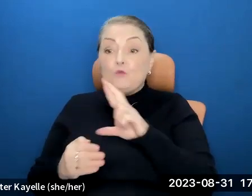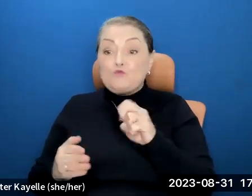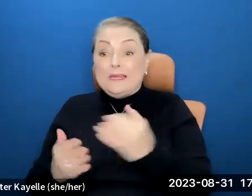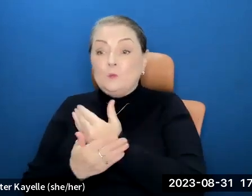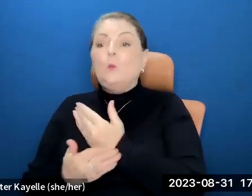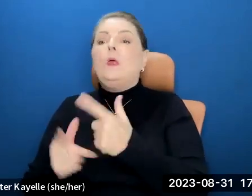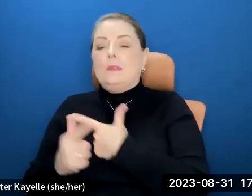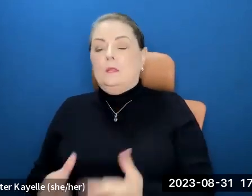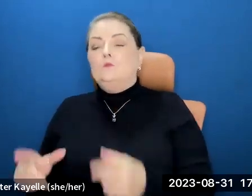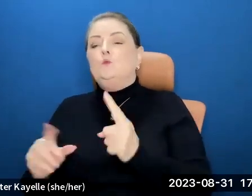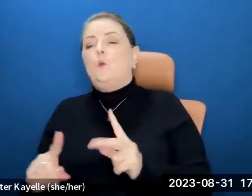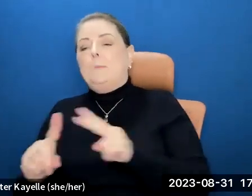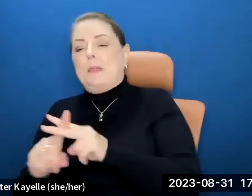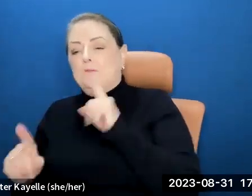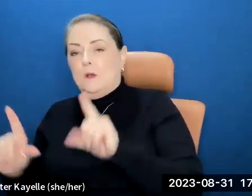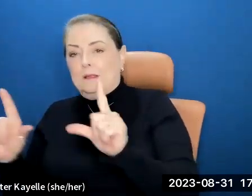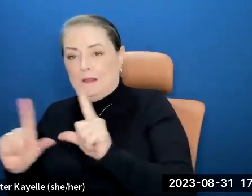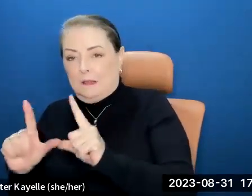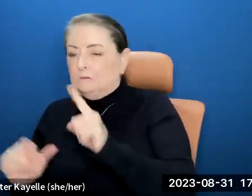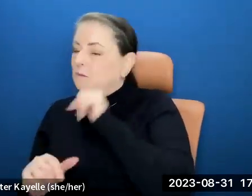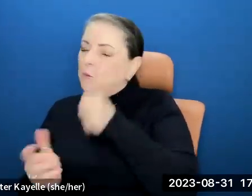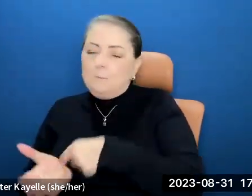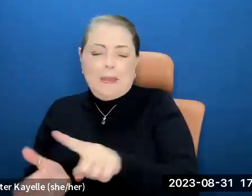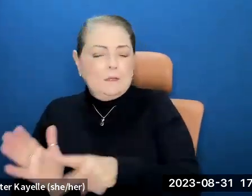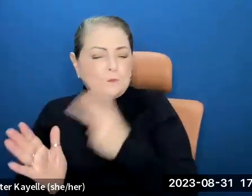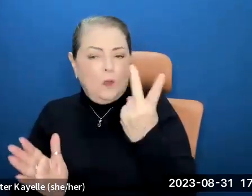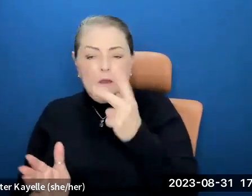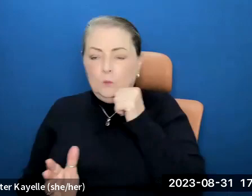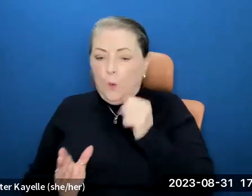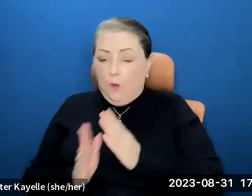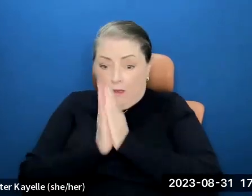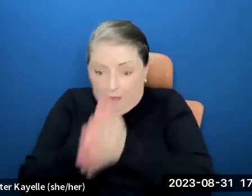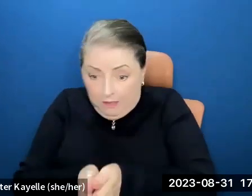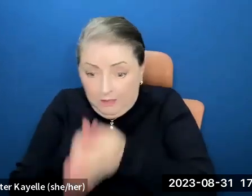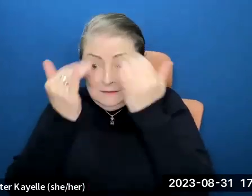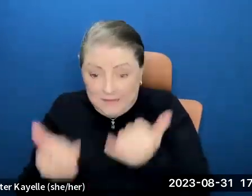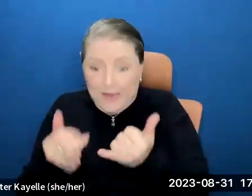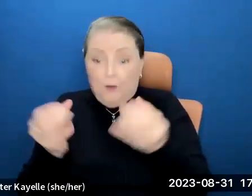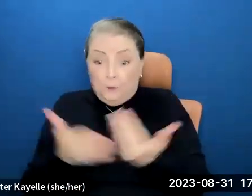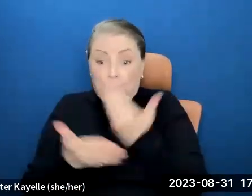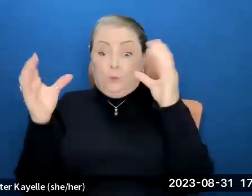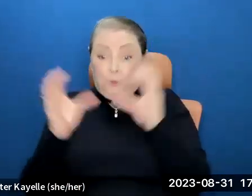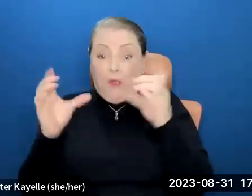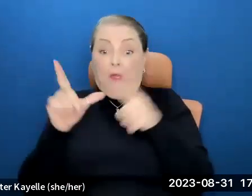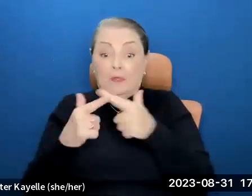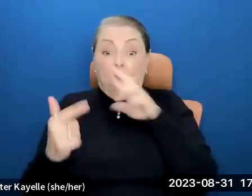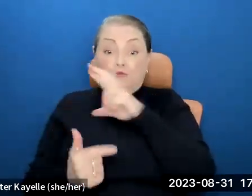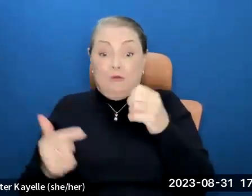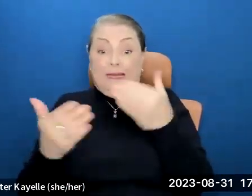AAC so that you wouldn't have to pay twice like you wouldn't have to jump in do it right now get your get your new credential and then have to renew it again on six months on your birthday